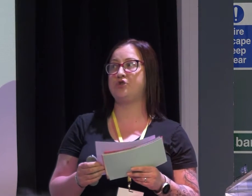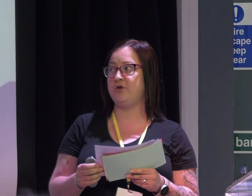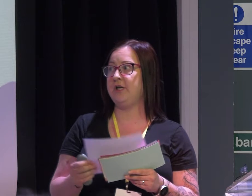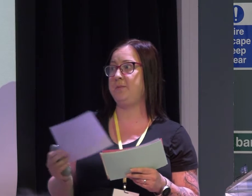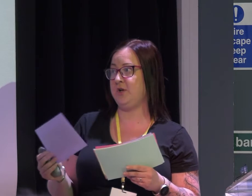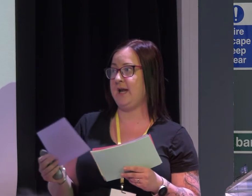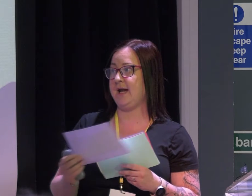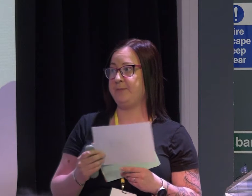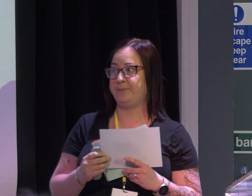to truly communicate.